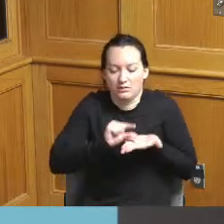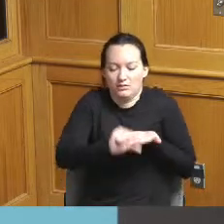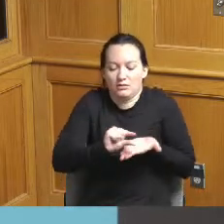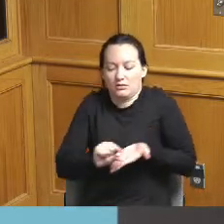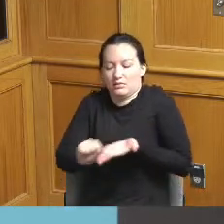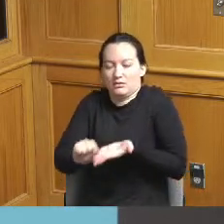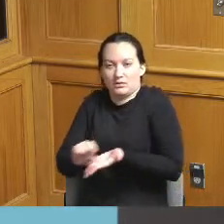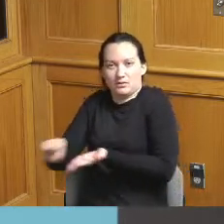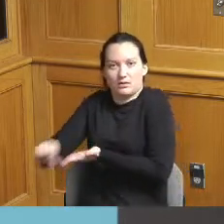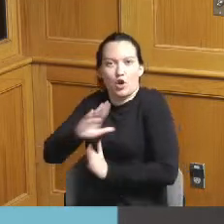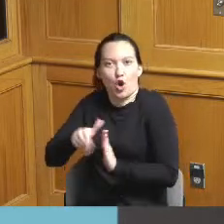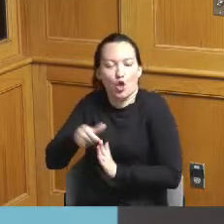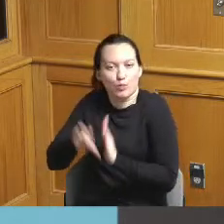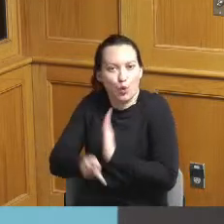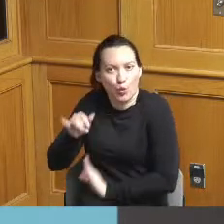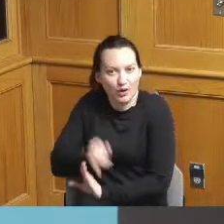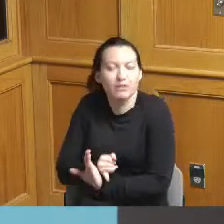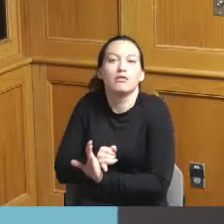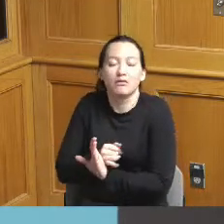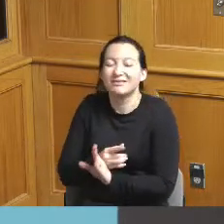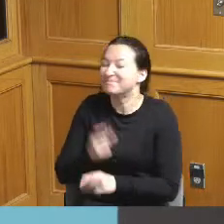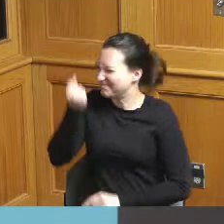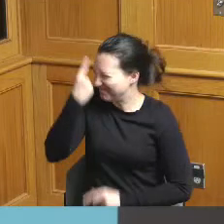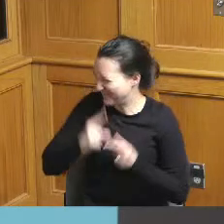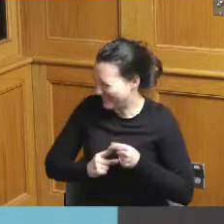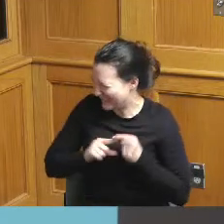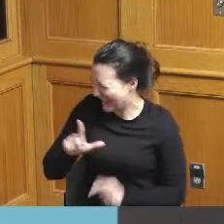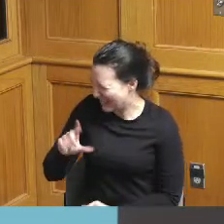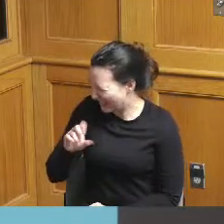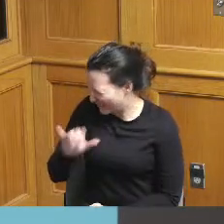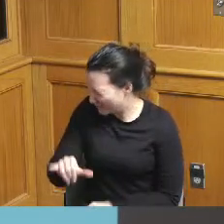in all of the program areas with the exception of the levy which is Children's Services which